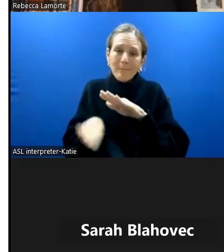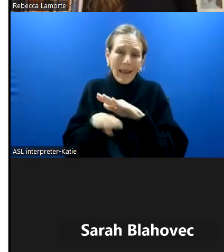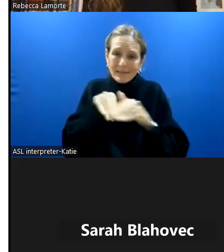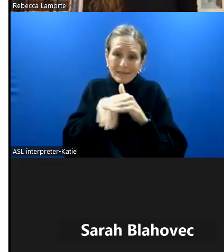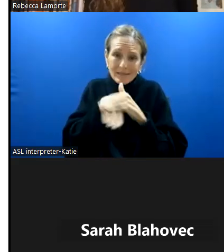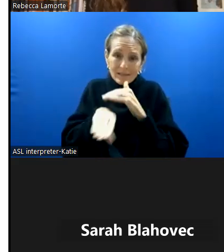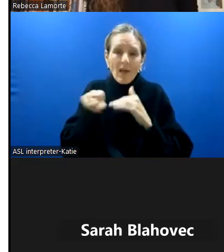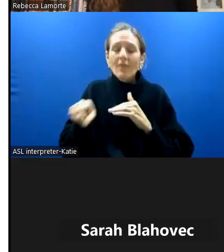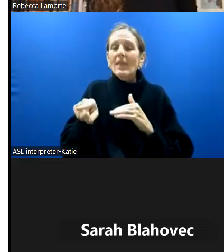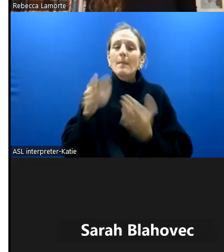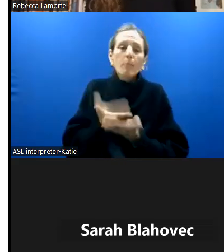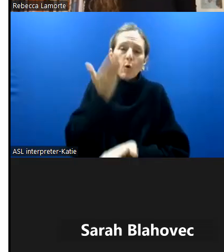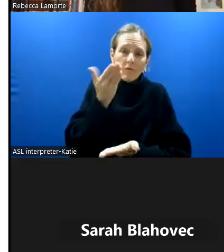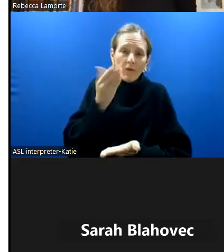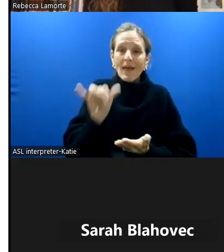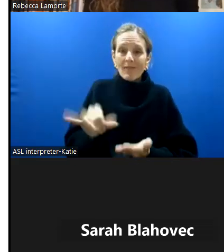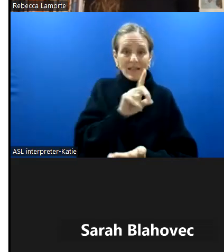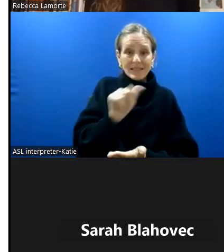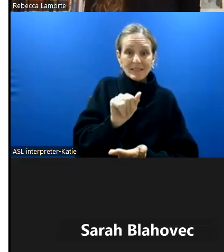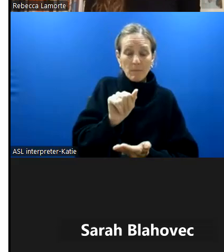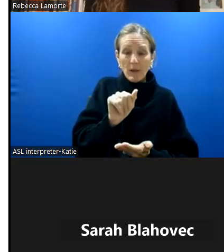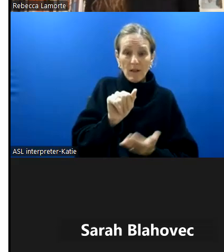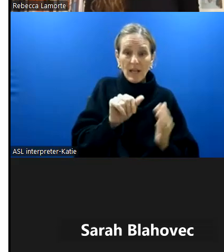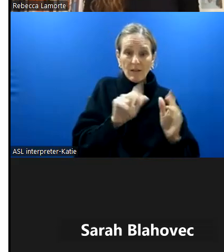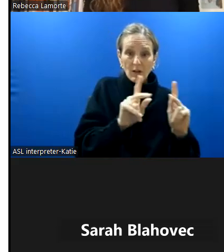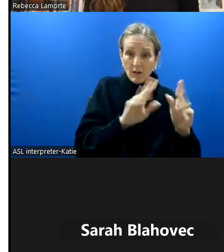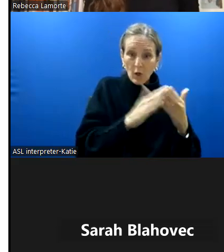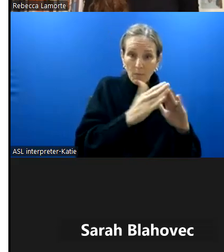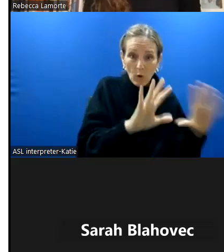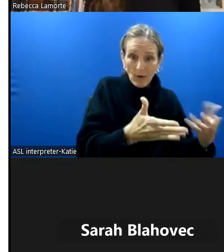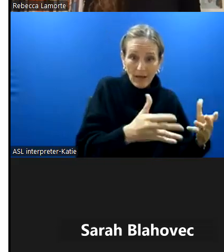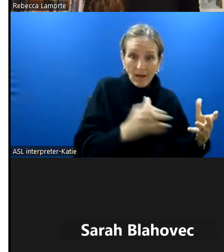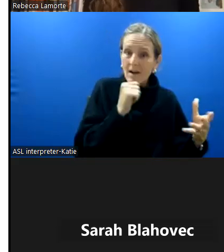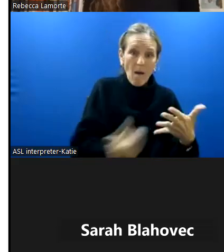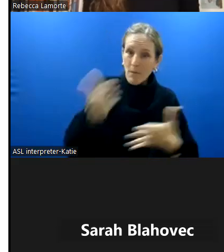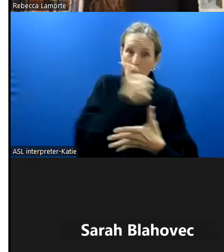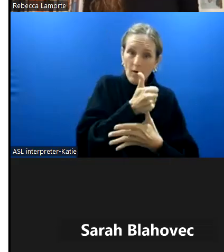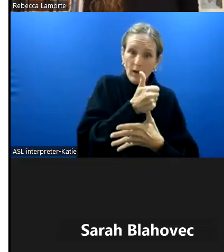"that the disability community "is not a priority constituency. "There can no longer be any excuse